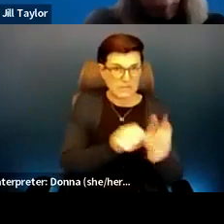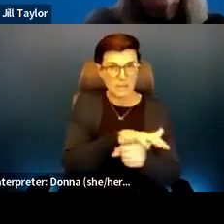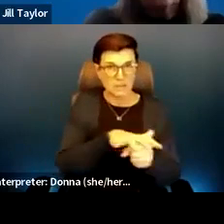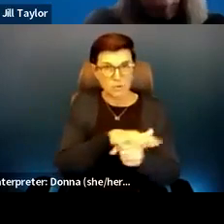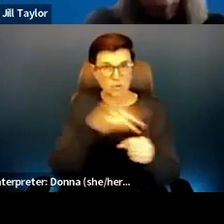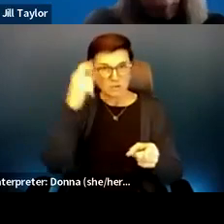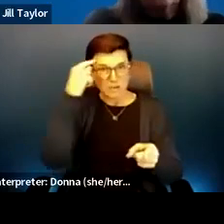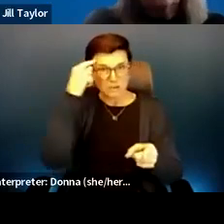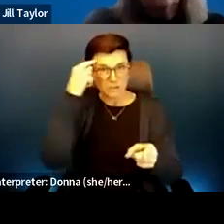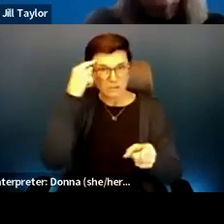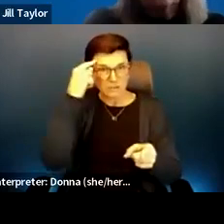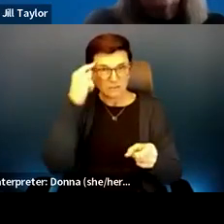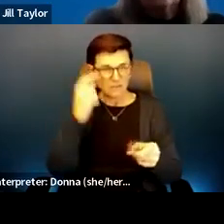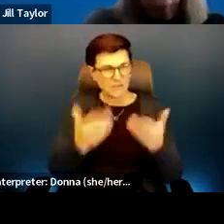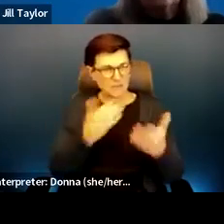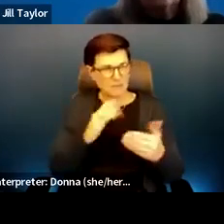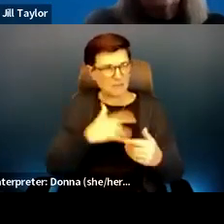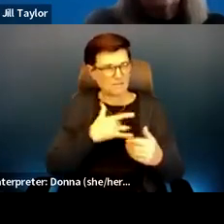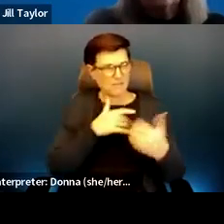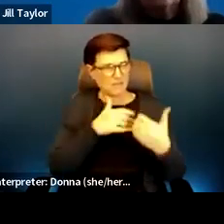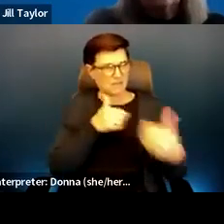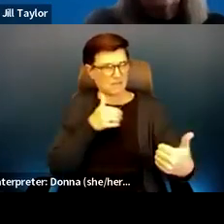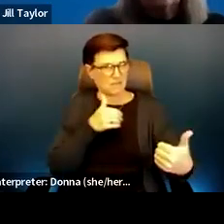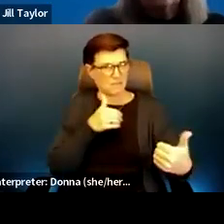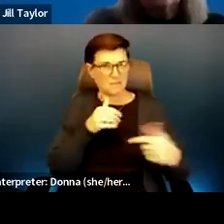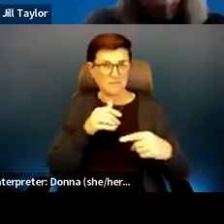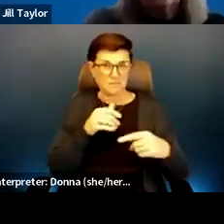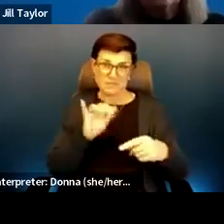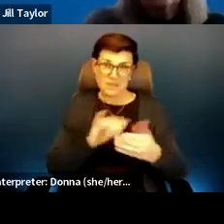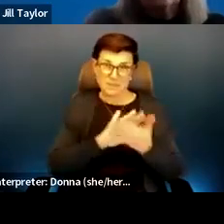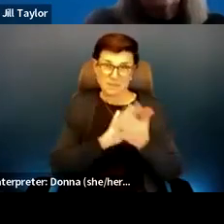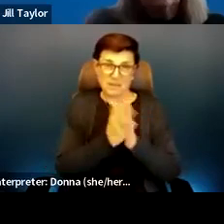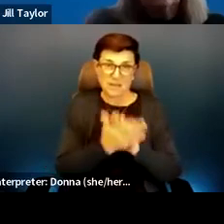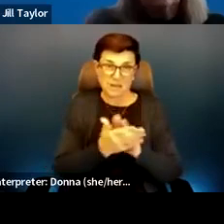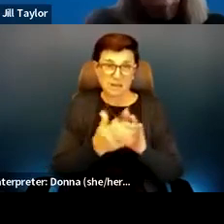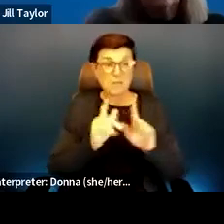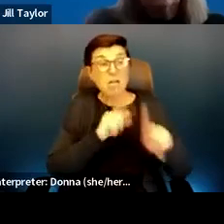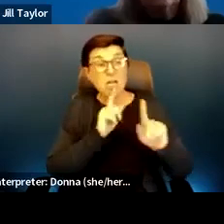that each do create burdens and bureaucracy, much of which is not necessary.